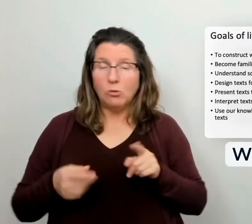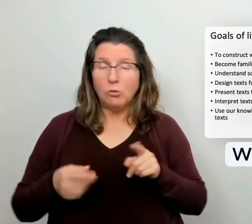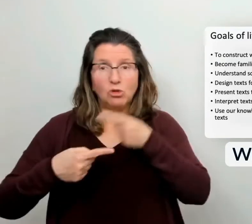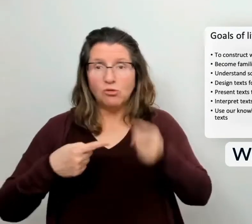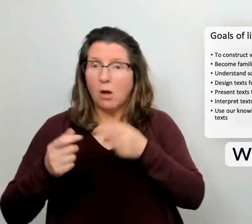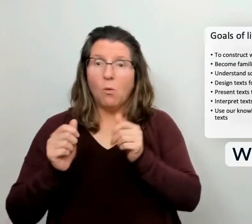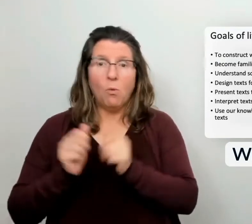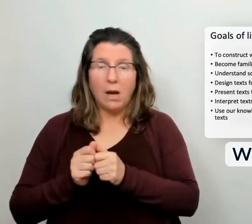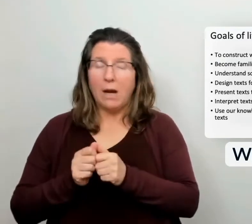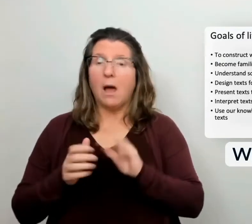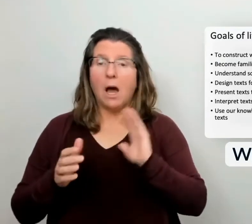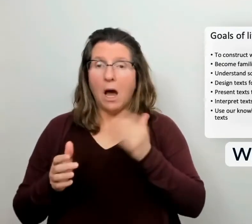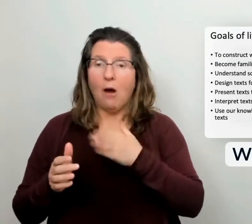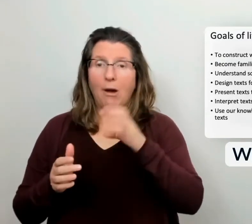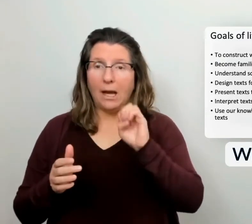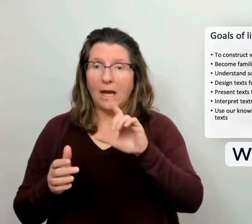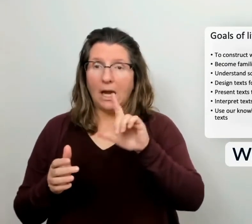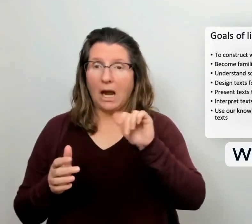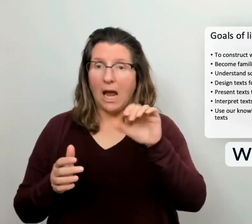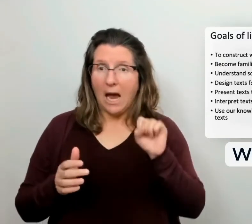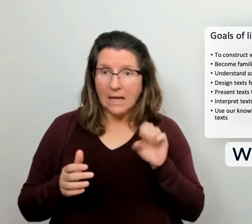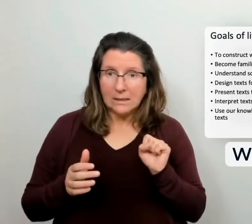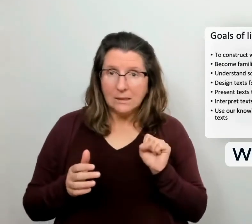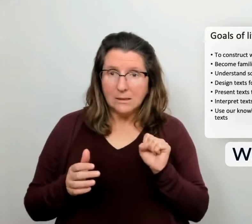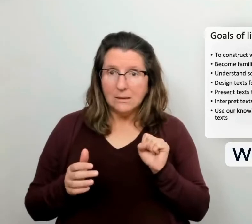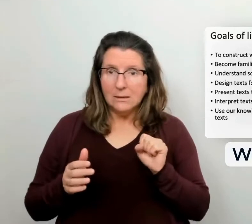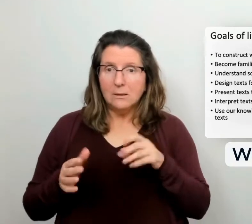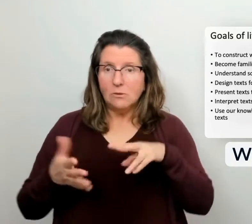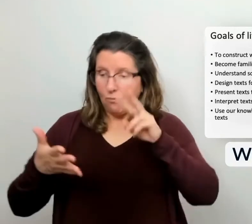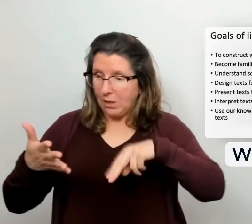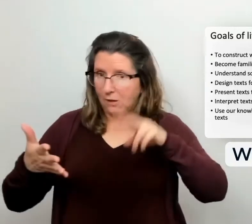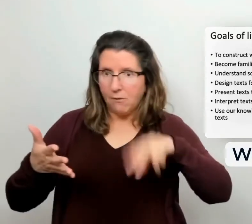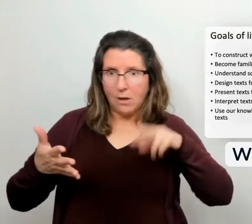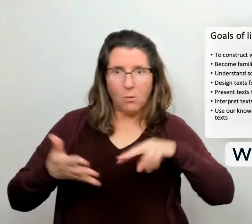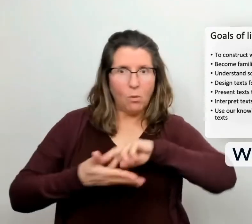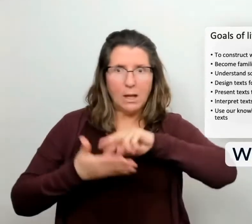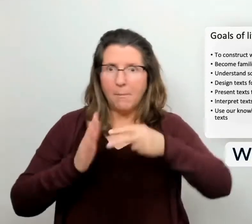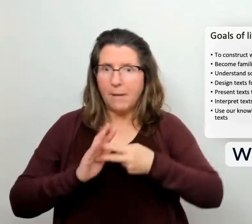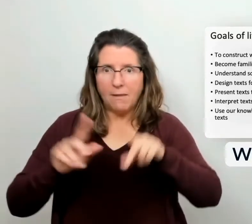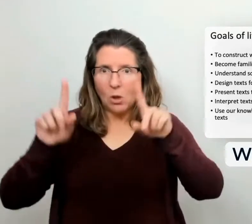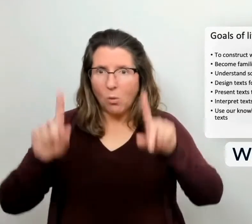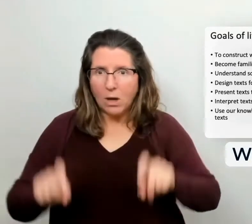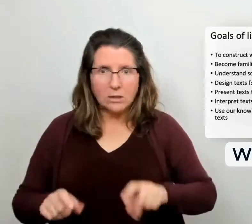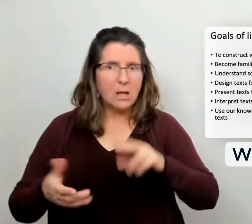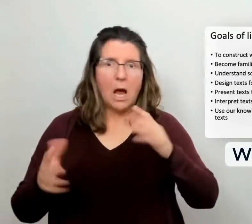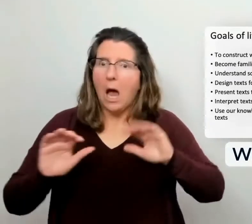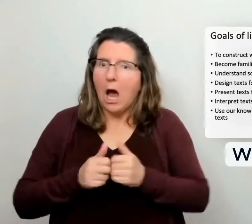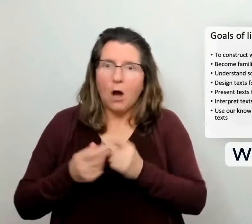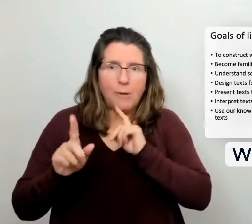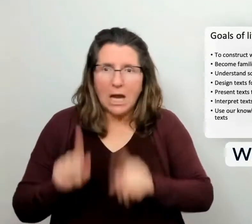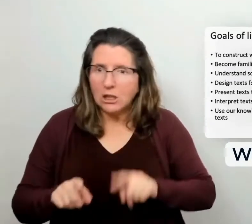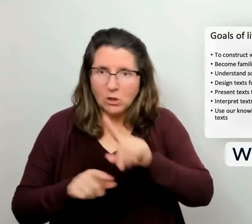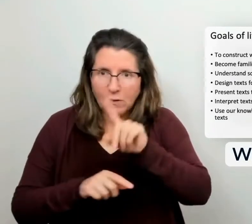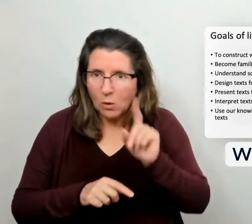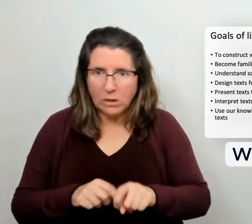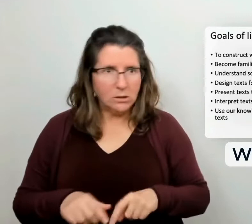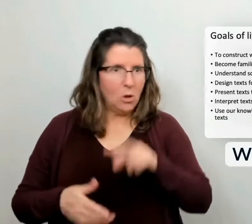Some of you are struggling to interpret what is meant by what we have written about assignments in eClass.